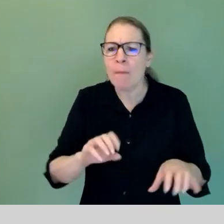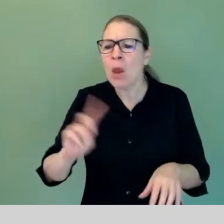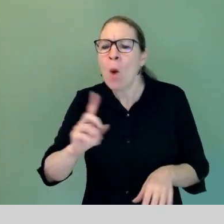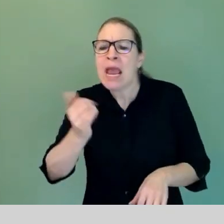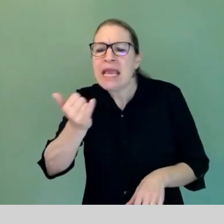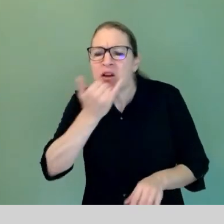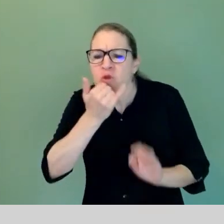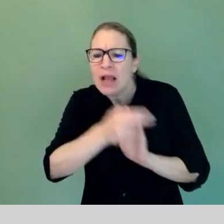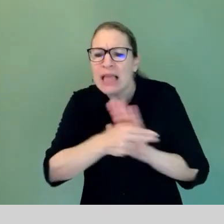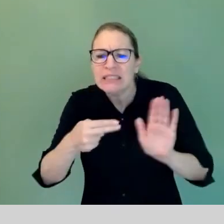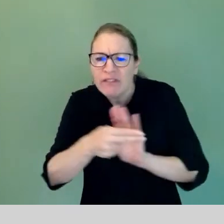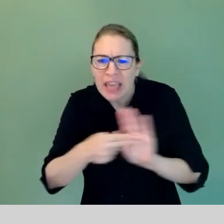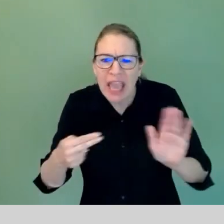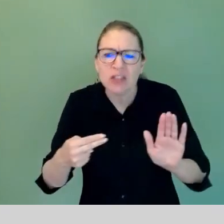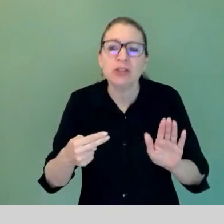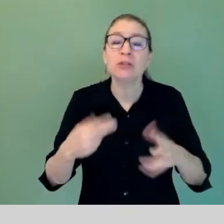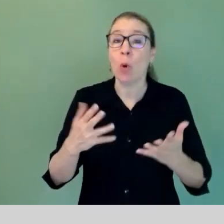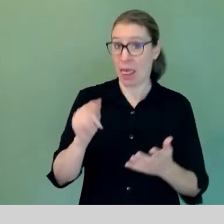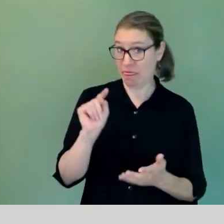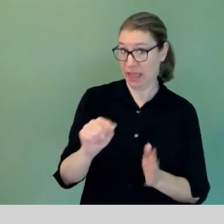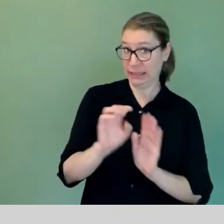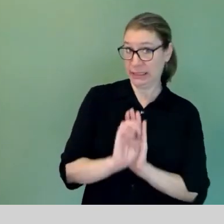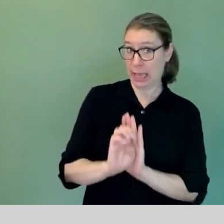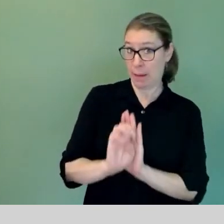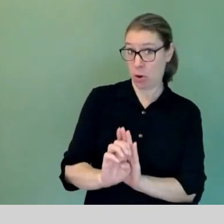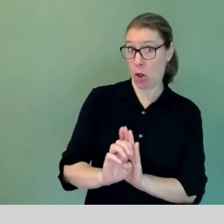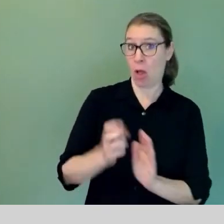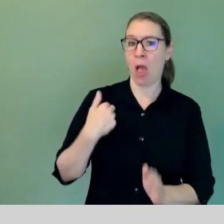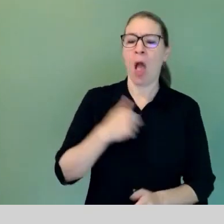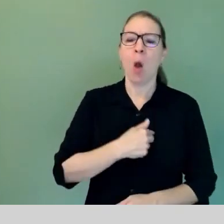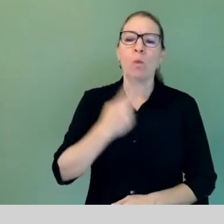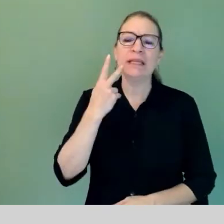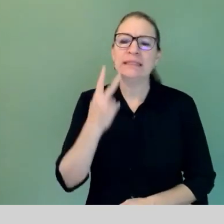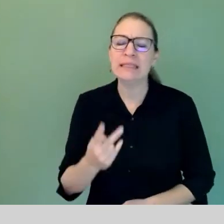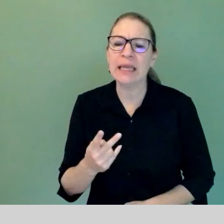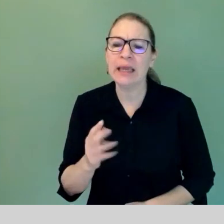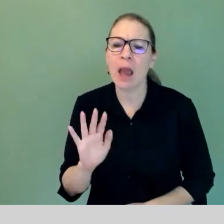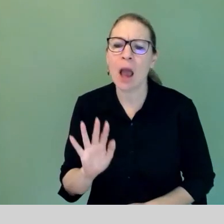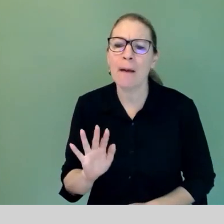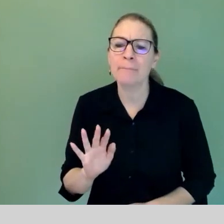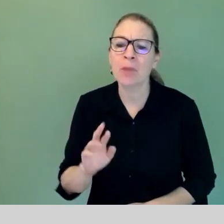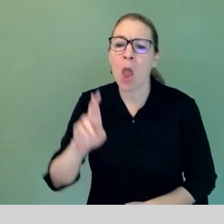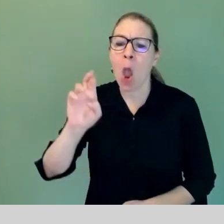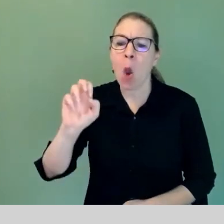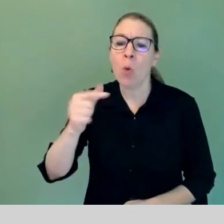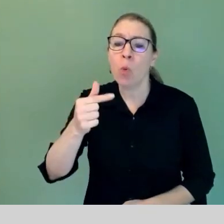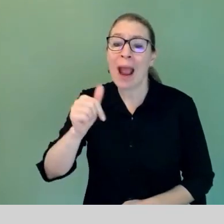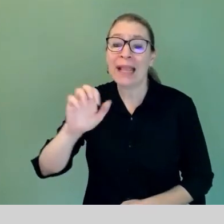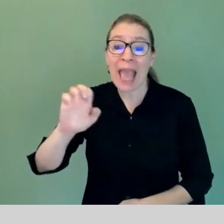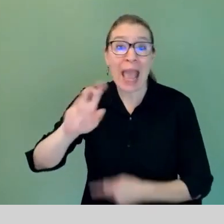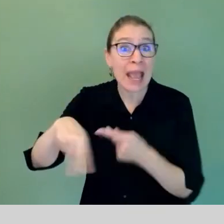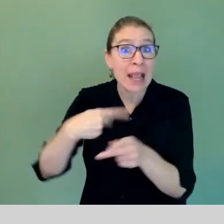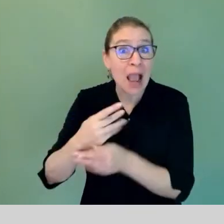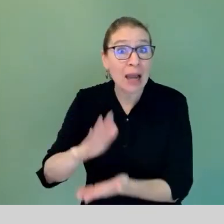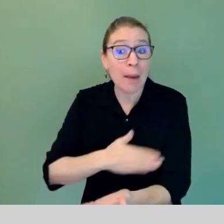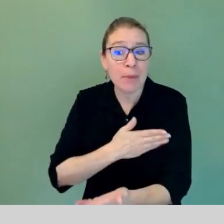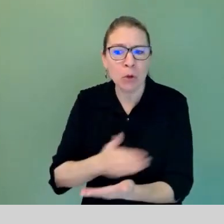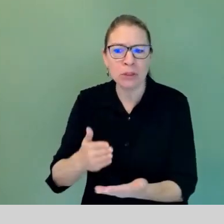where the incorrect classifications were happening. So in this example, we see that reggae in particular,